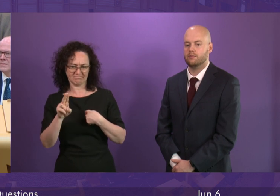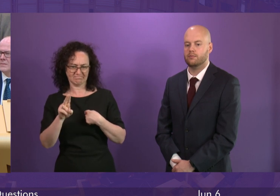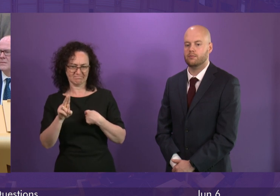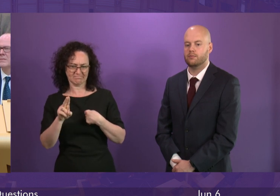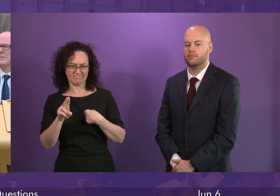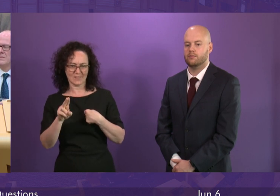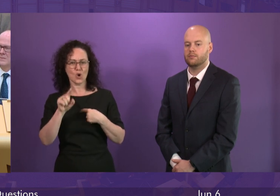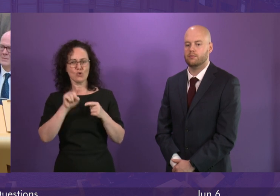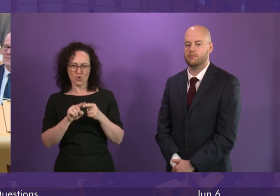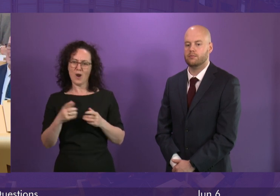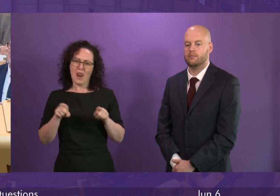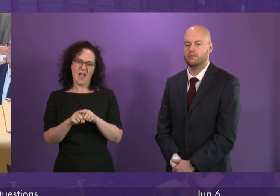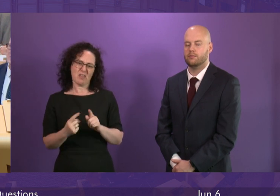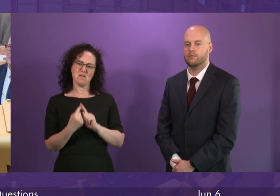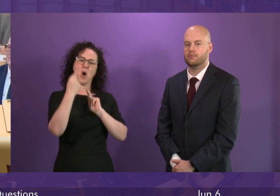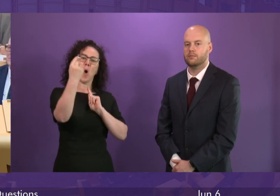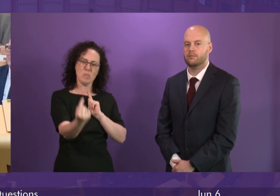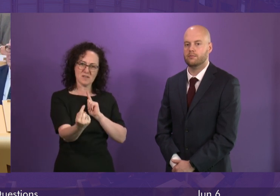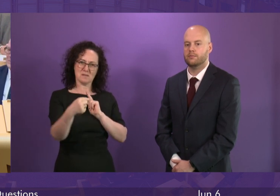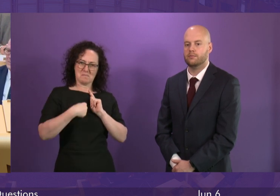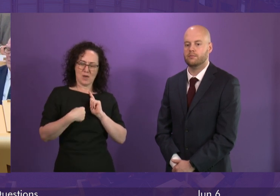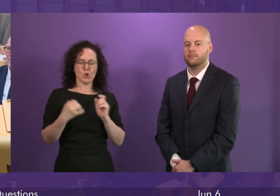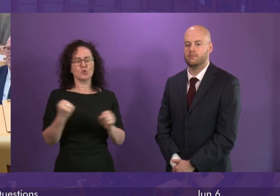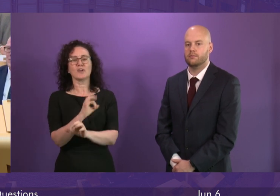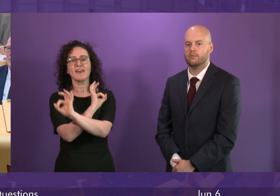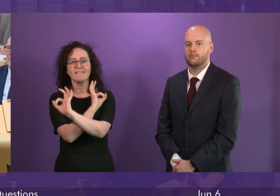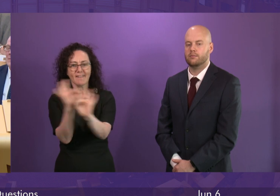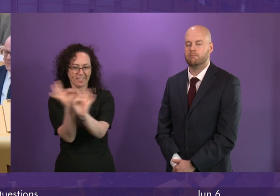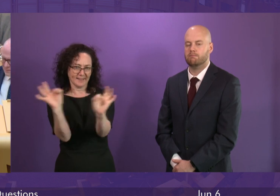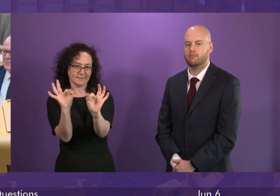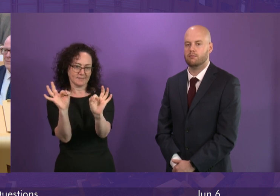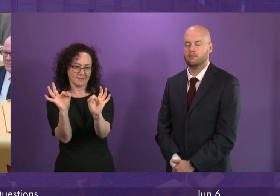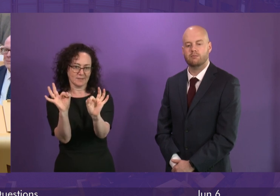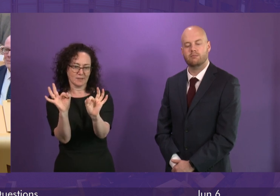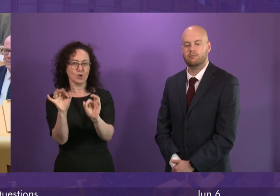the other side, doing nothing to take into the hands of this Parliament powers that could